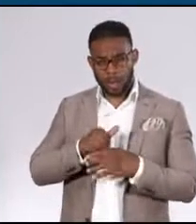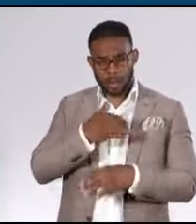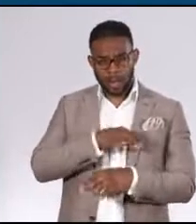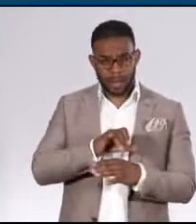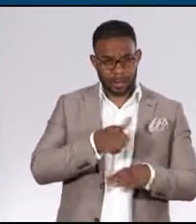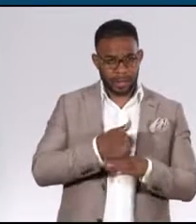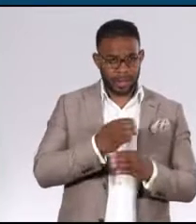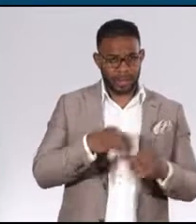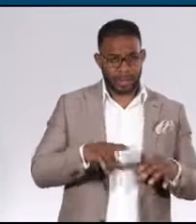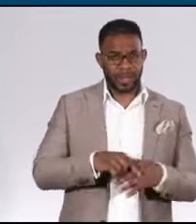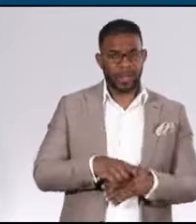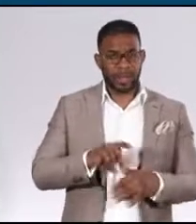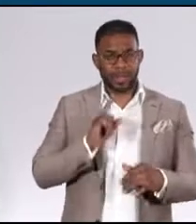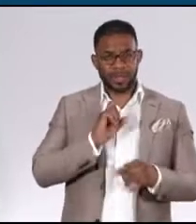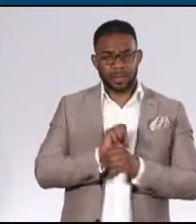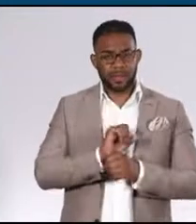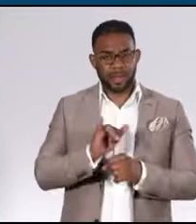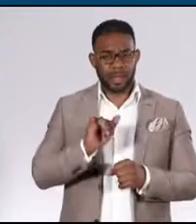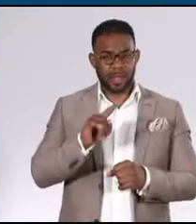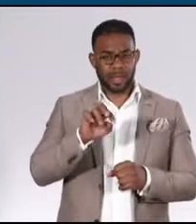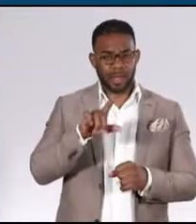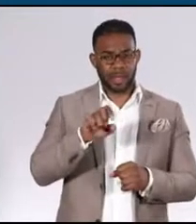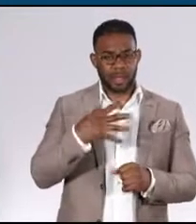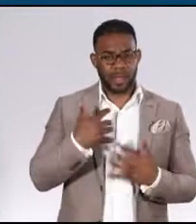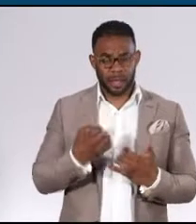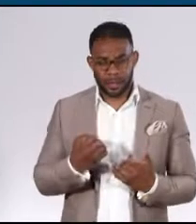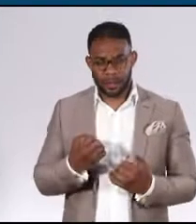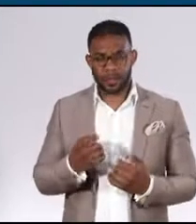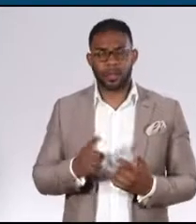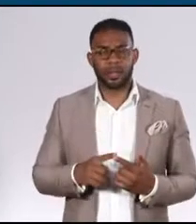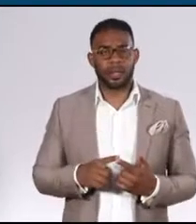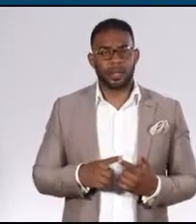Tell me if that act is by a telly health, um with a remote provider.